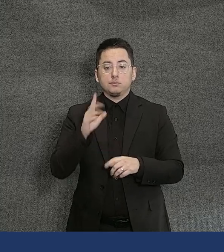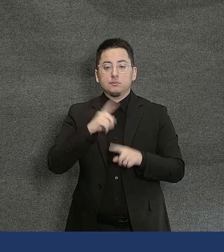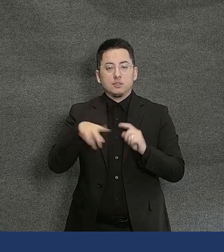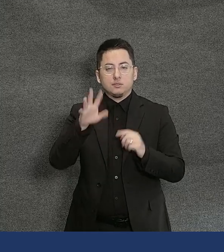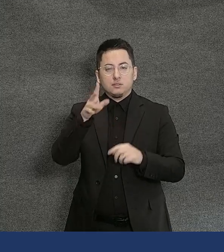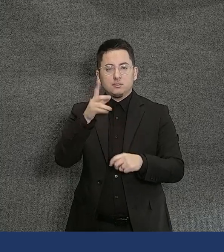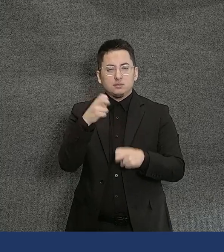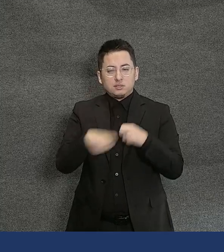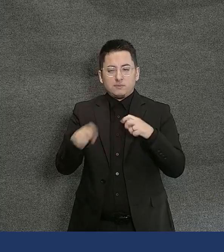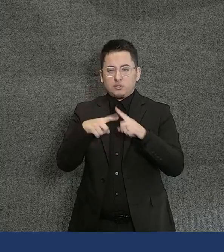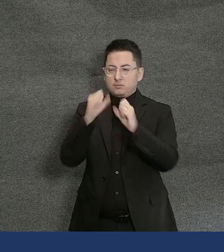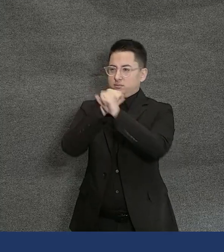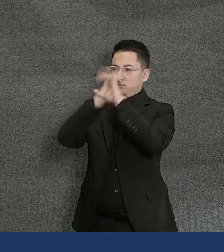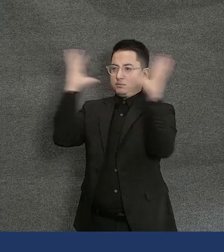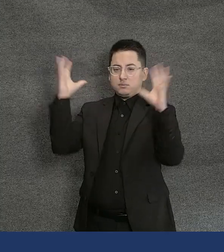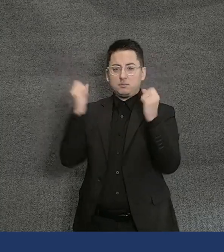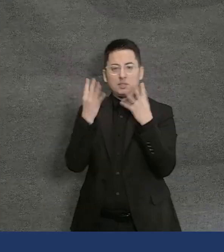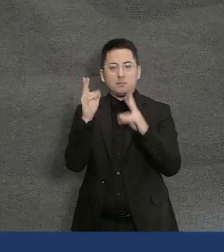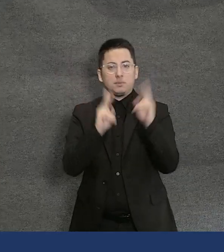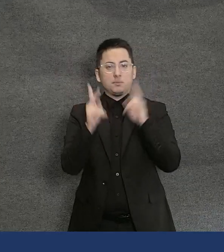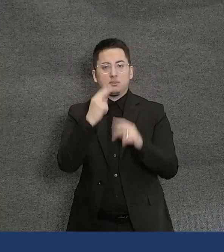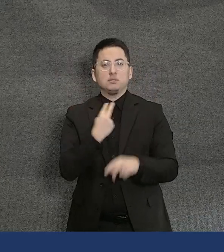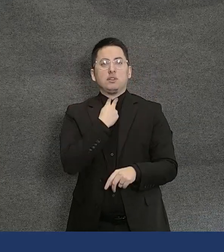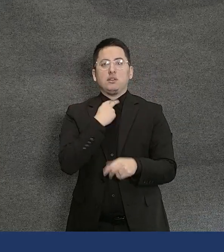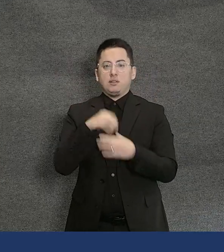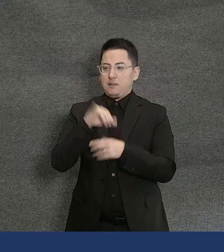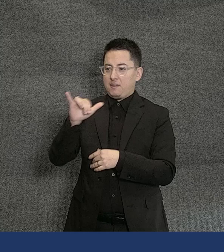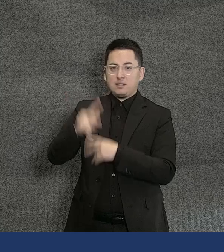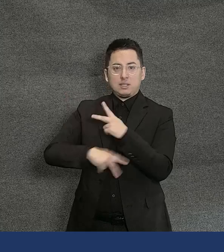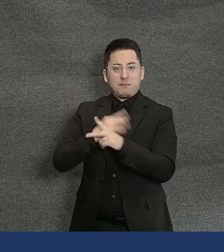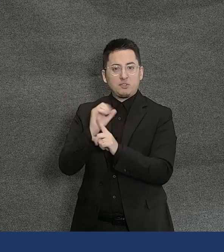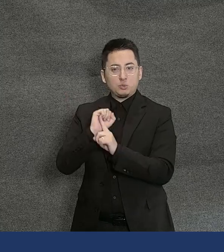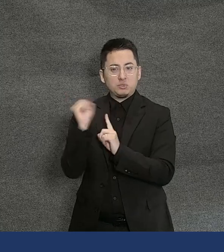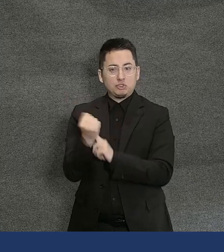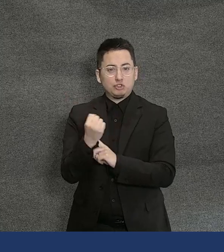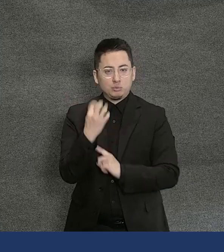to be caught in a circumstance like this. So this is very, very compelling. I have a lot of urgency.